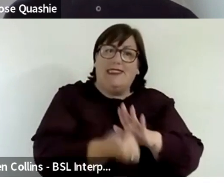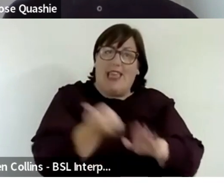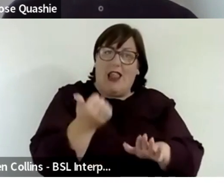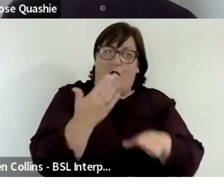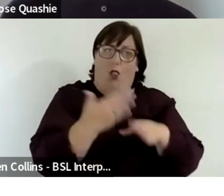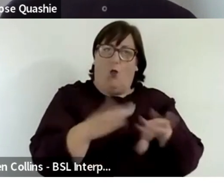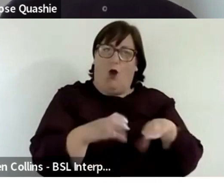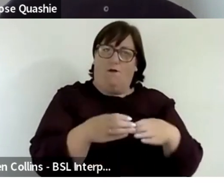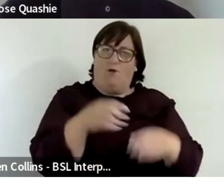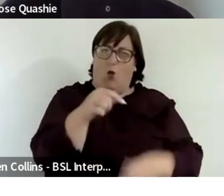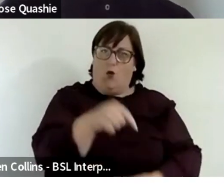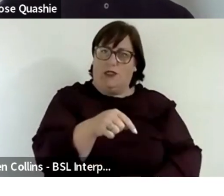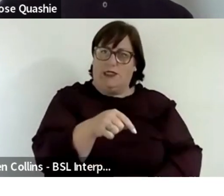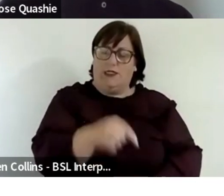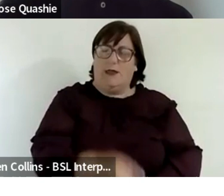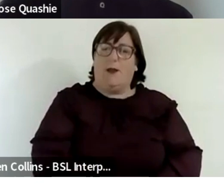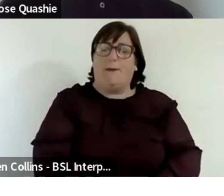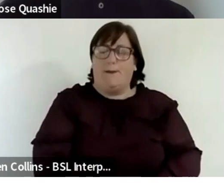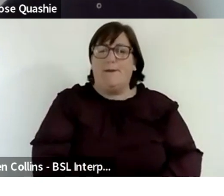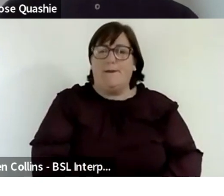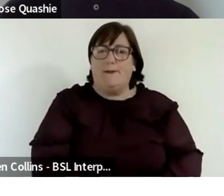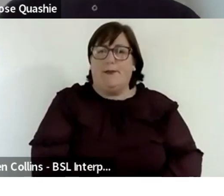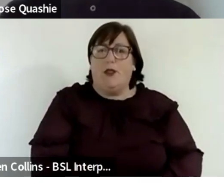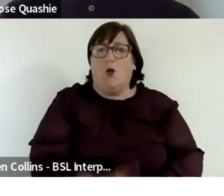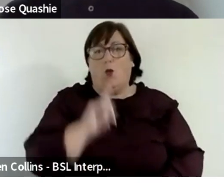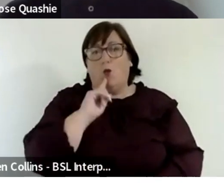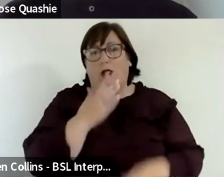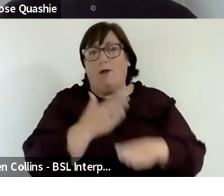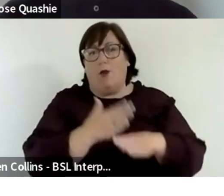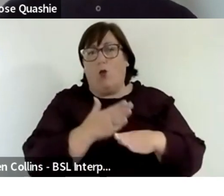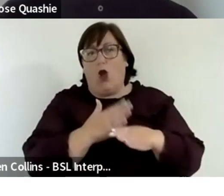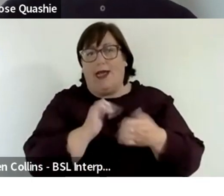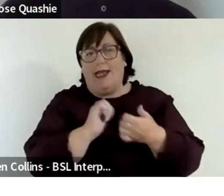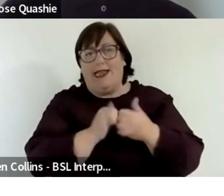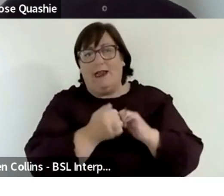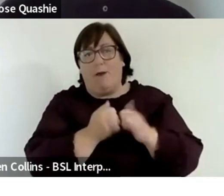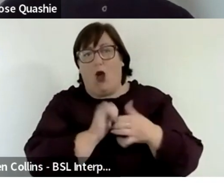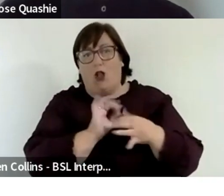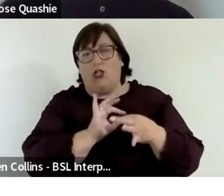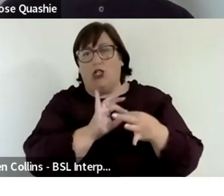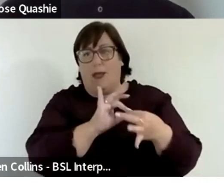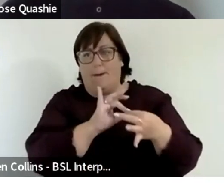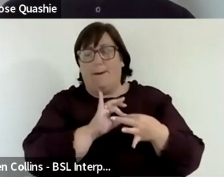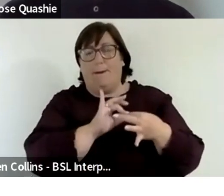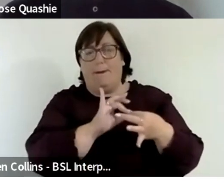If we want to SEE to work as we do, seeing certain people better represent aid cross our workforce.